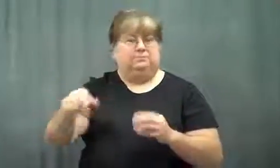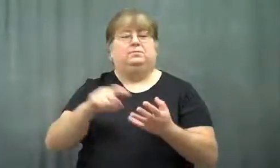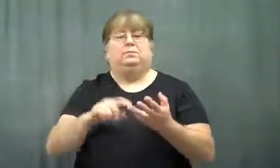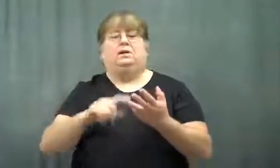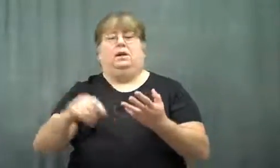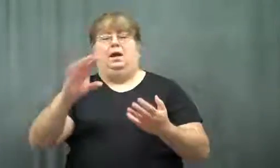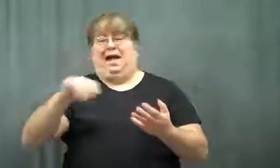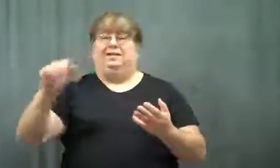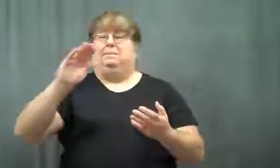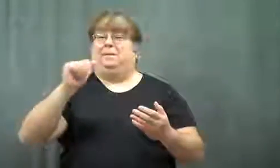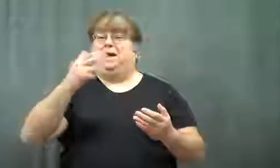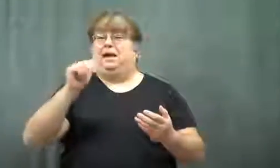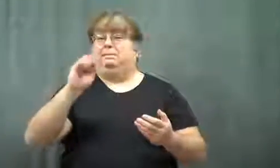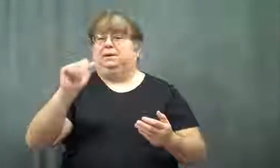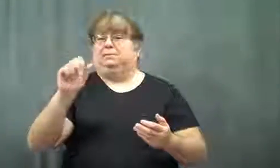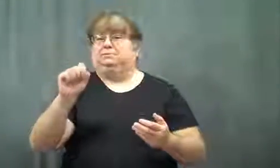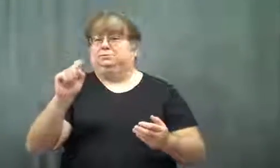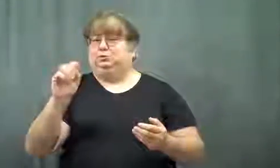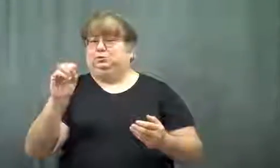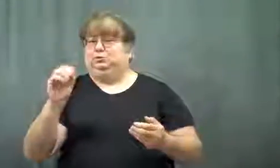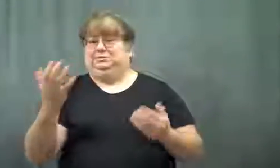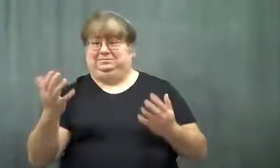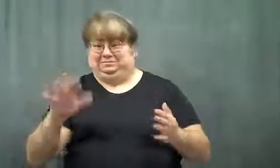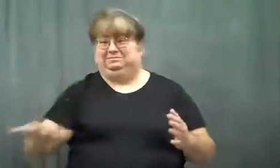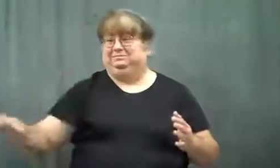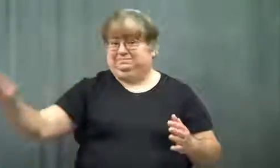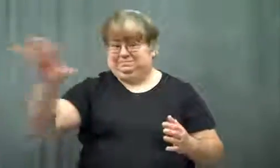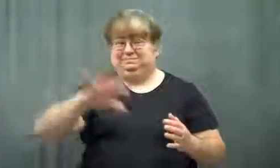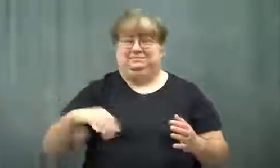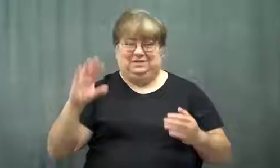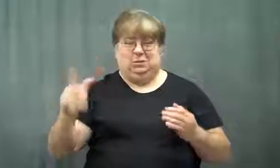and the Bahamas might be affected.